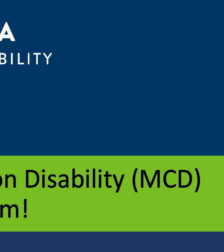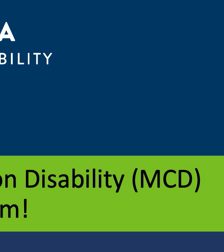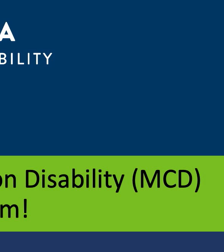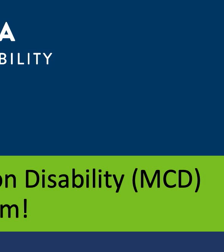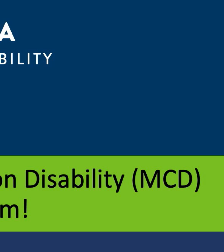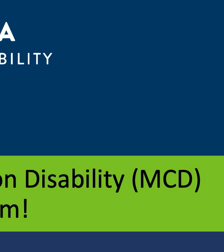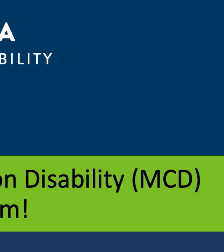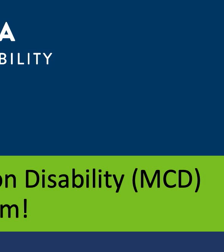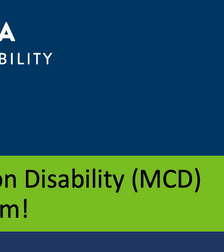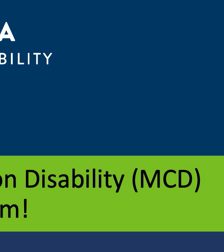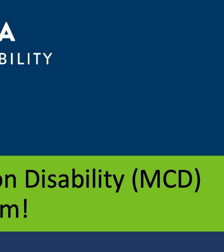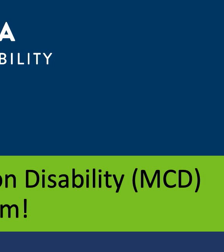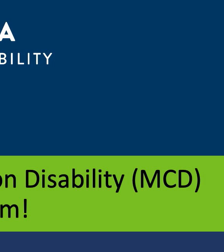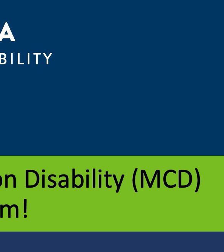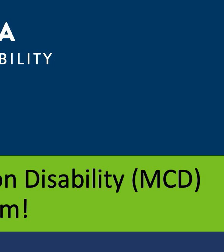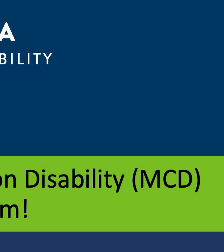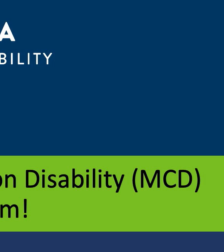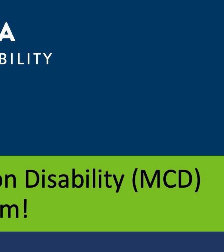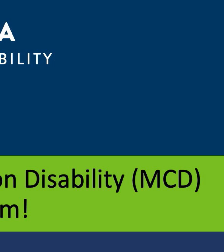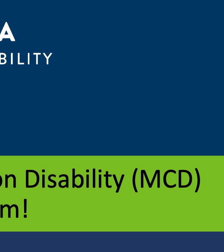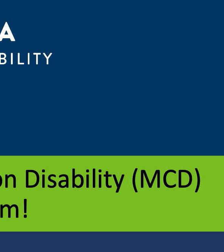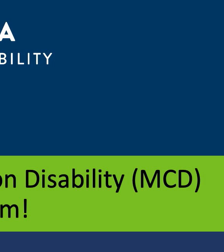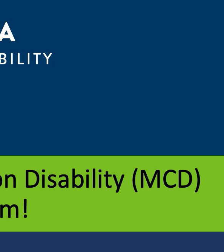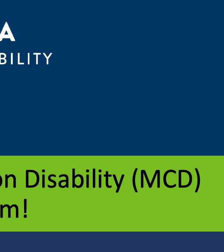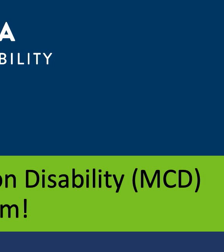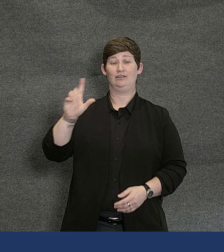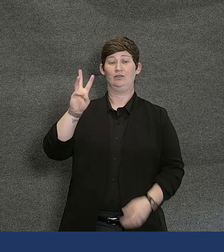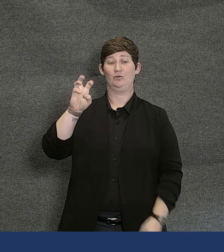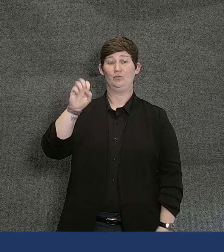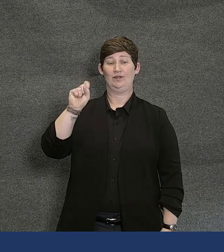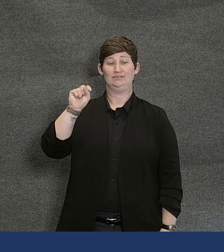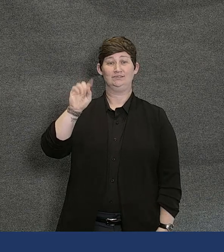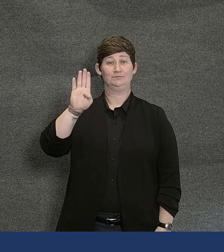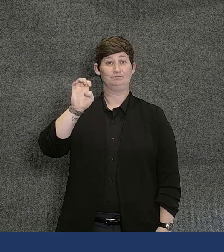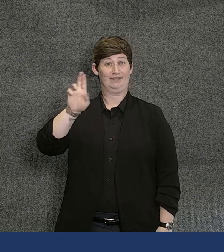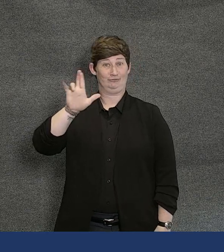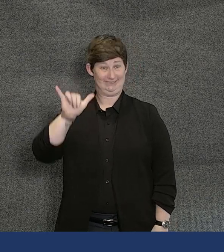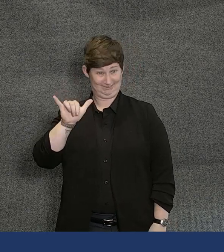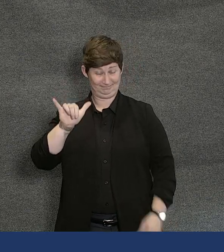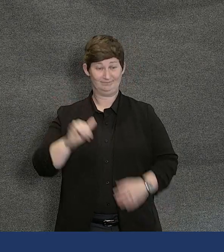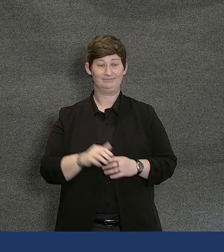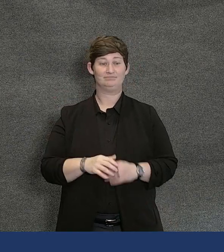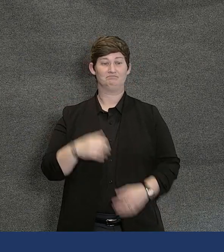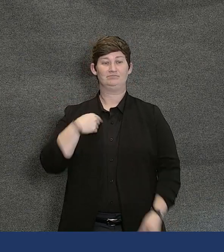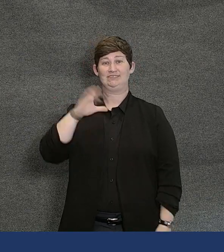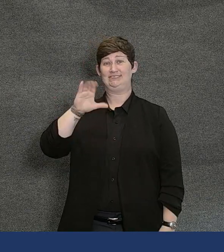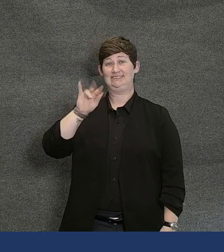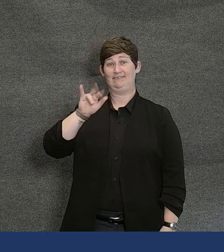Speaker: Good morning, everyone. I am the new civic engagement director at the Minnesota Council on Disability,